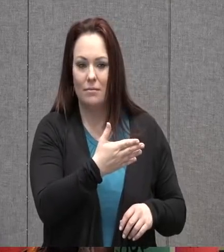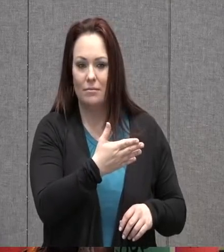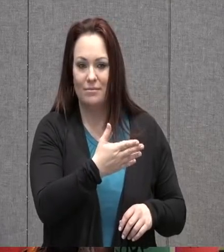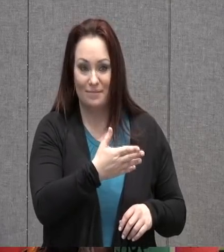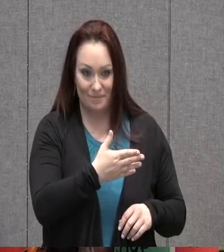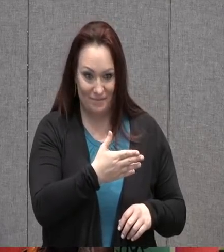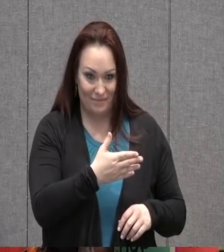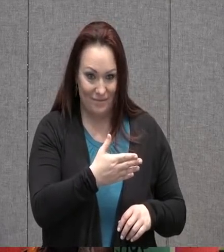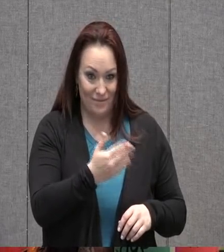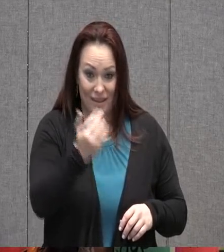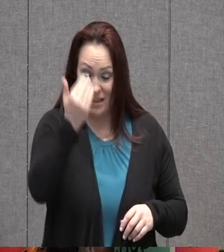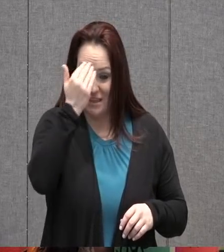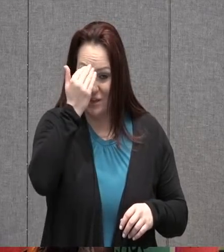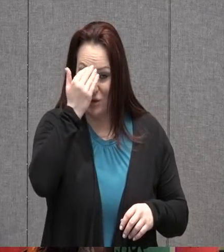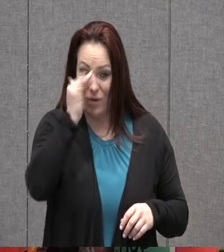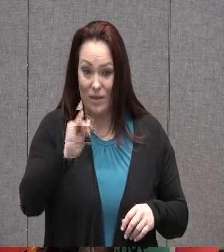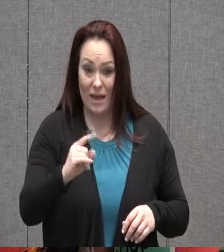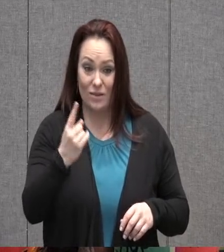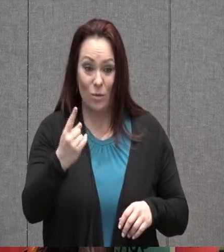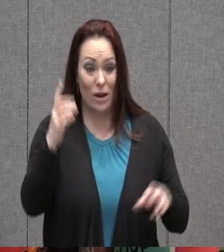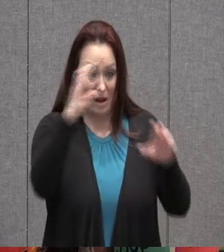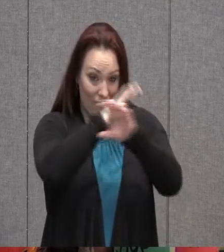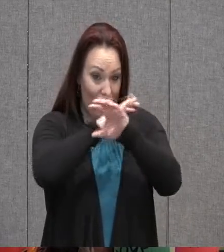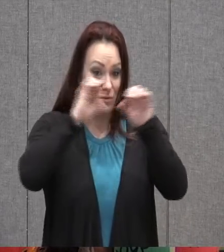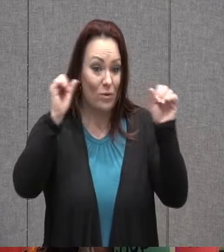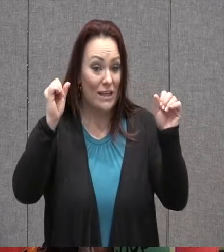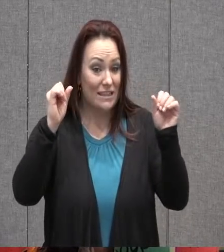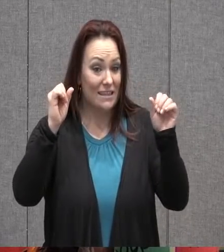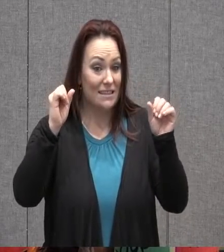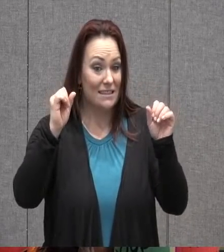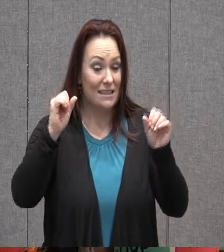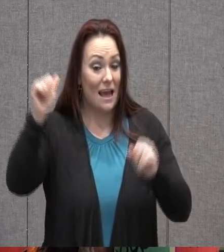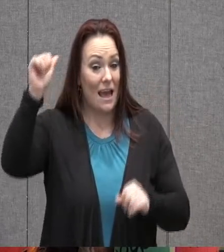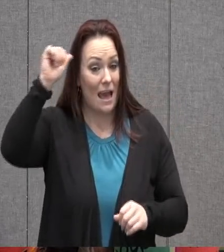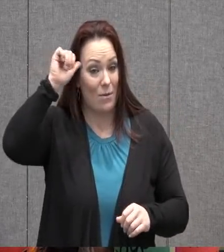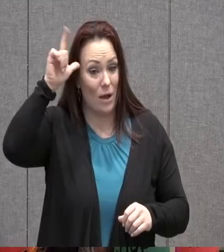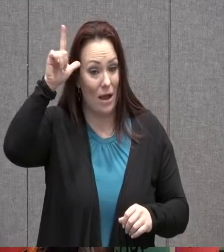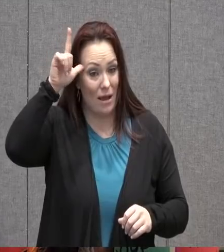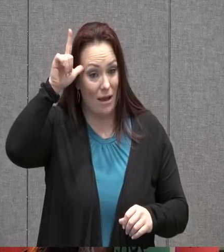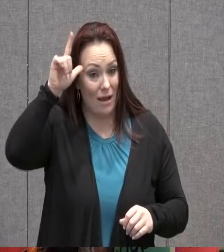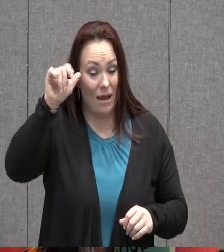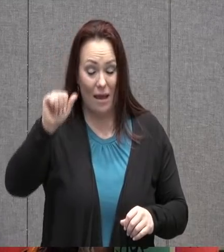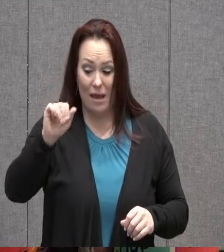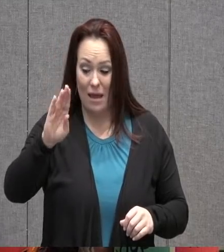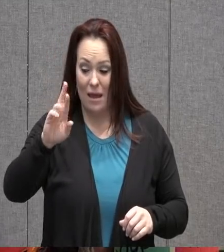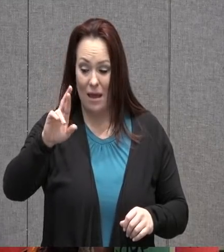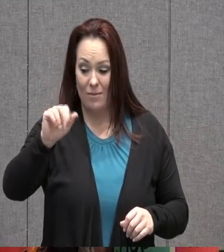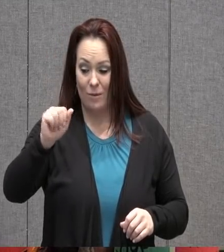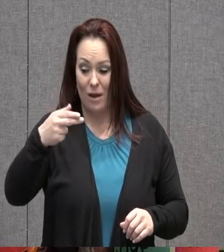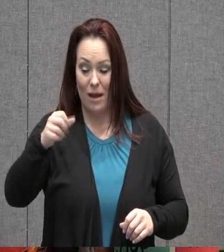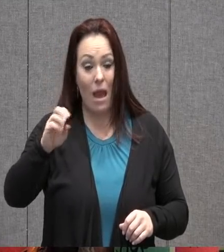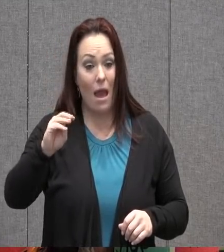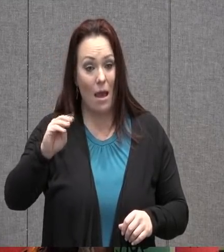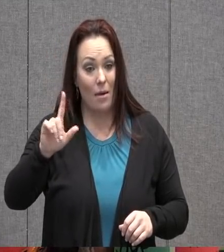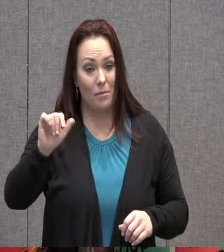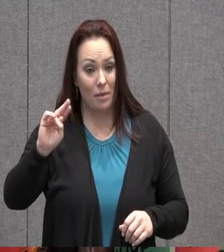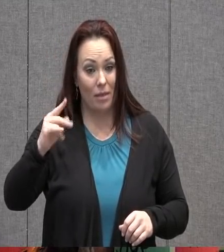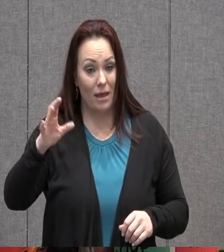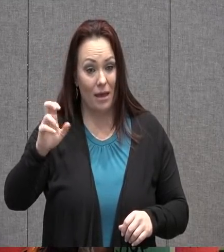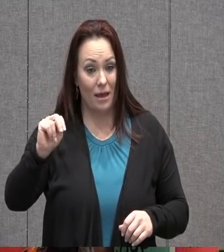Did you know that that is one of our presidents, Abraham Lincoln. He was our 16th president and he's